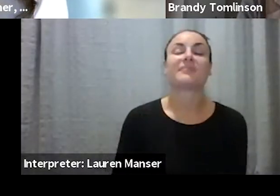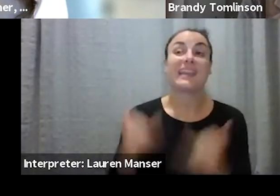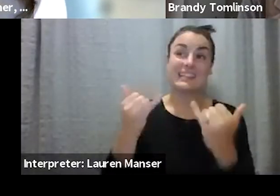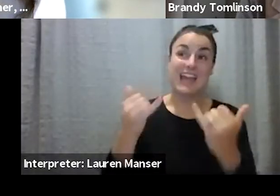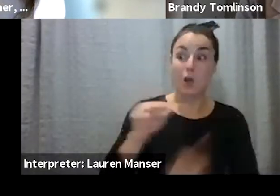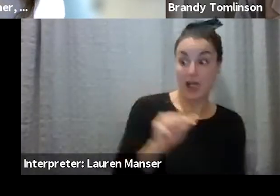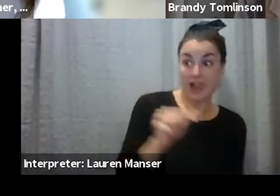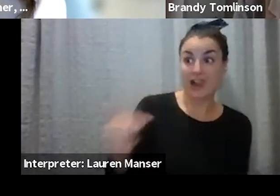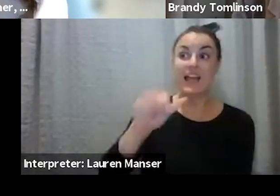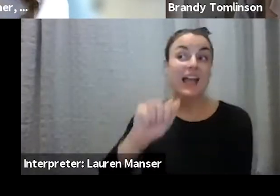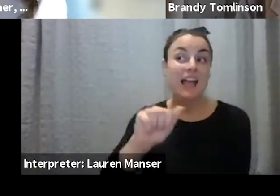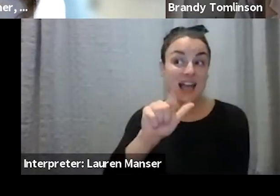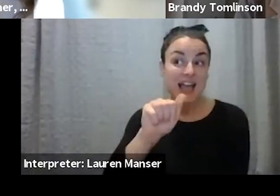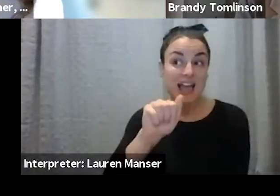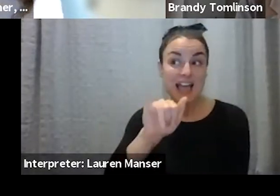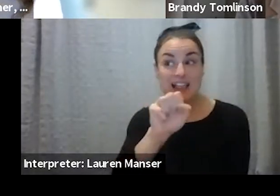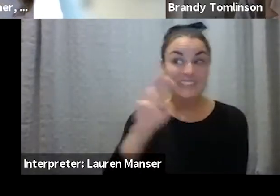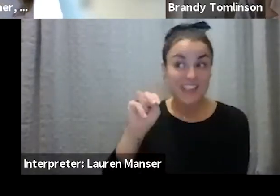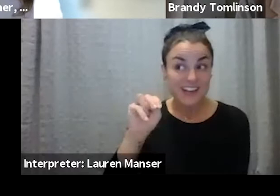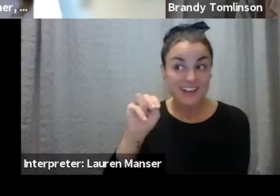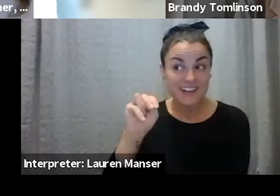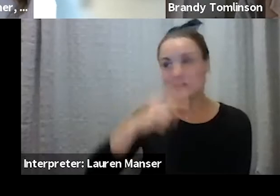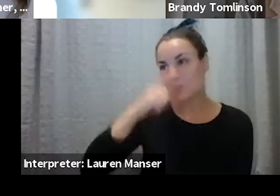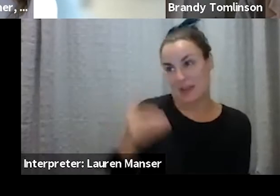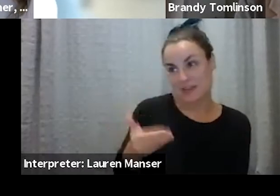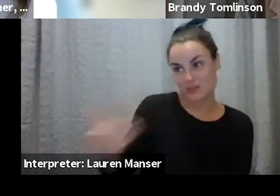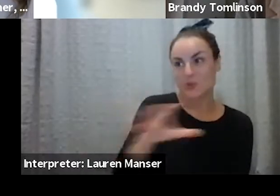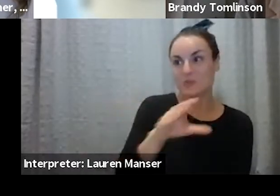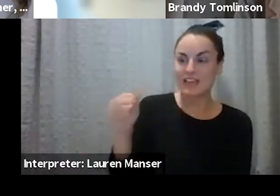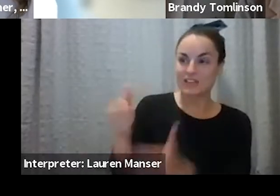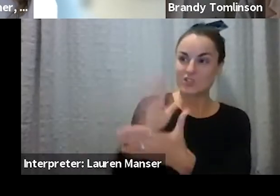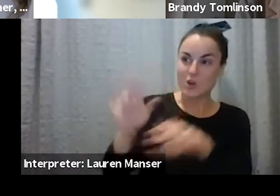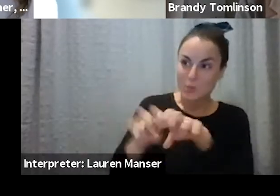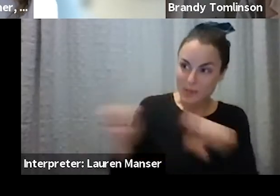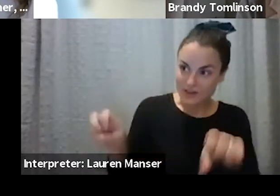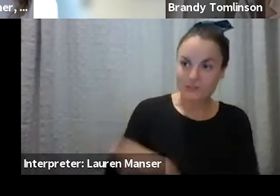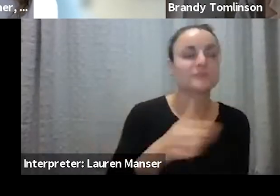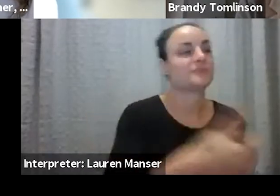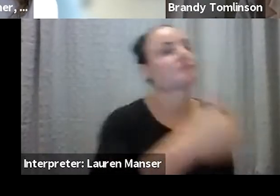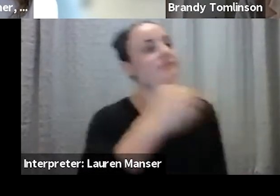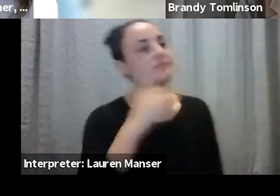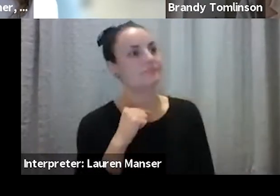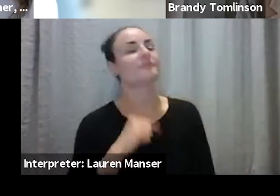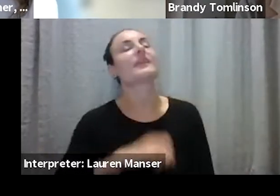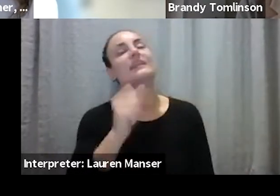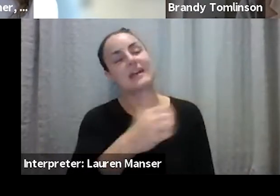If you could please tell us a little bit about yourself, as well as your panel. Sure, thank you, Katrin. Good afternoon everyone,